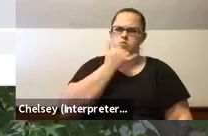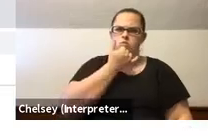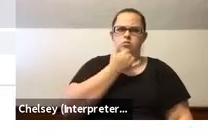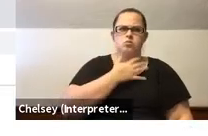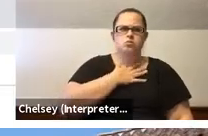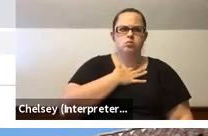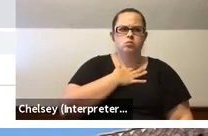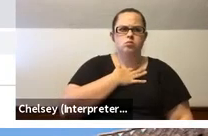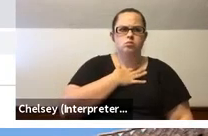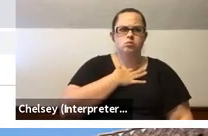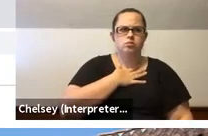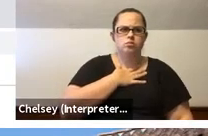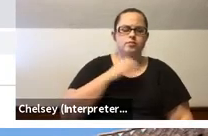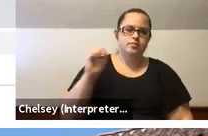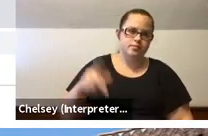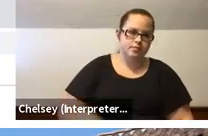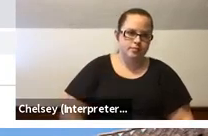Okay. Sage Talbot: Now I have to log back in